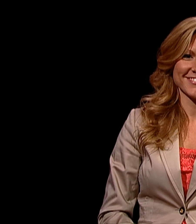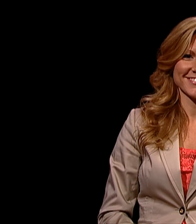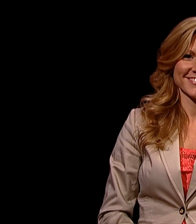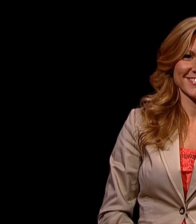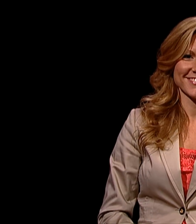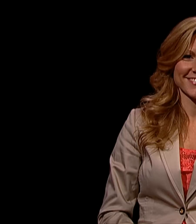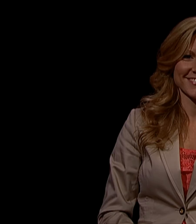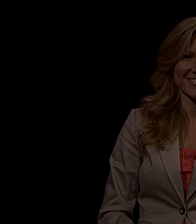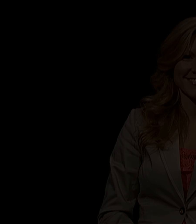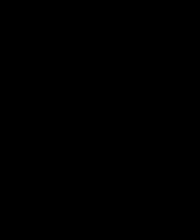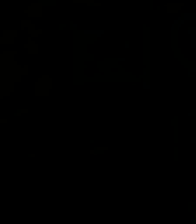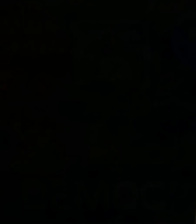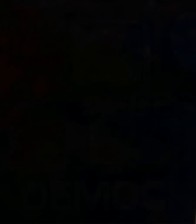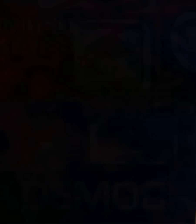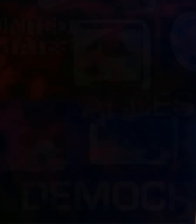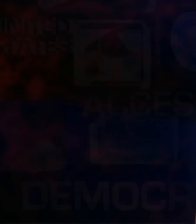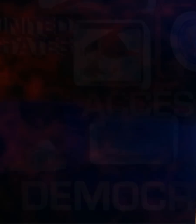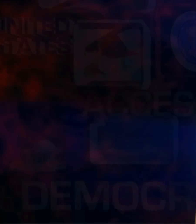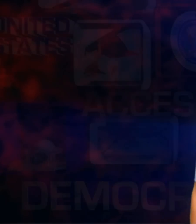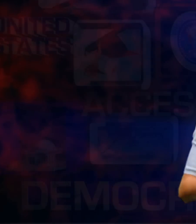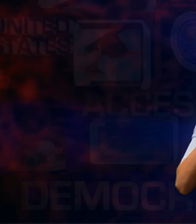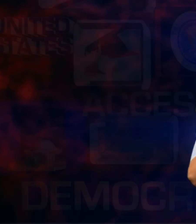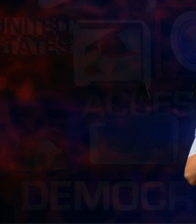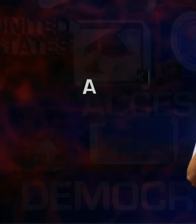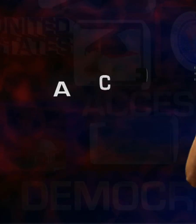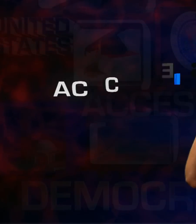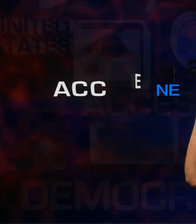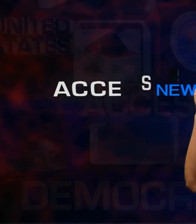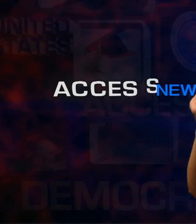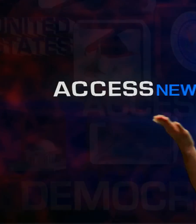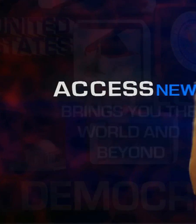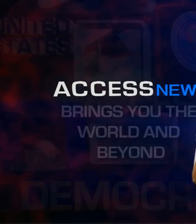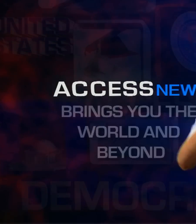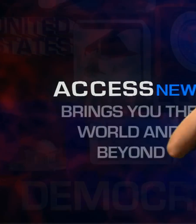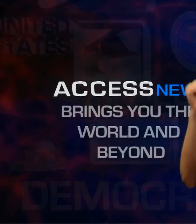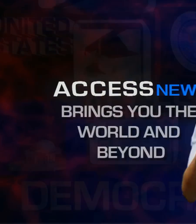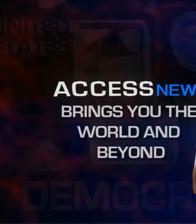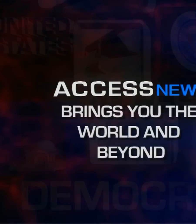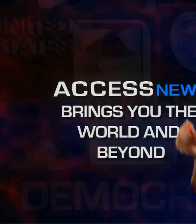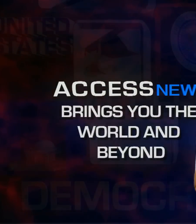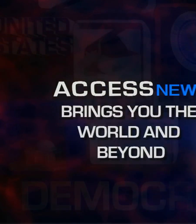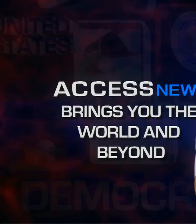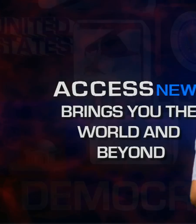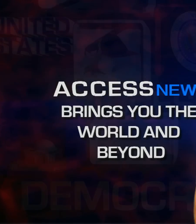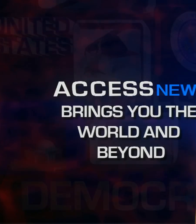Access News is pleased to welcome journalist Ken